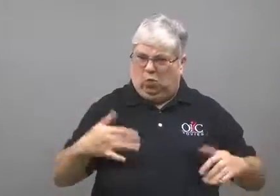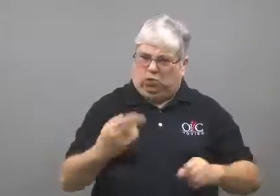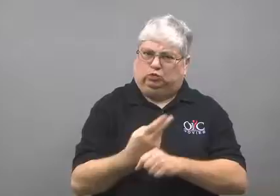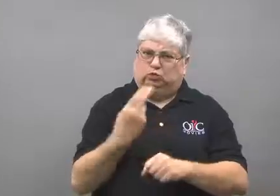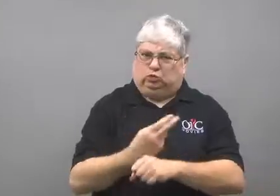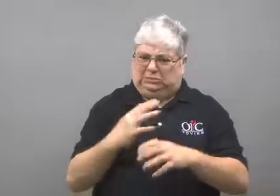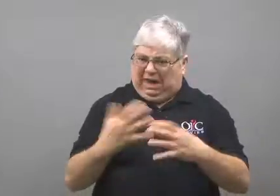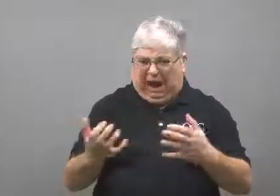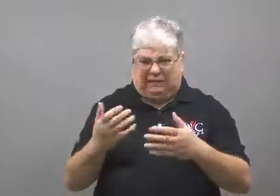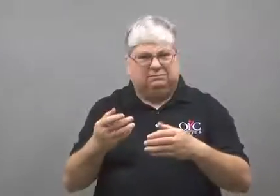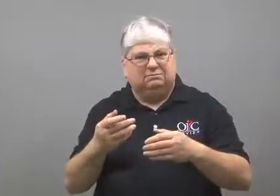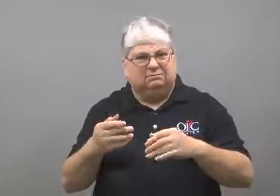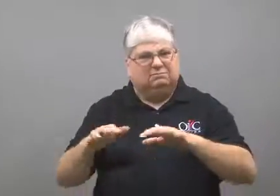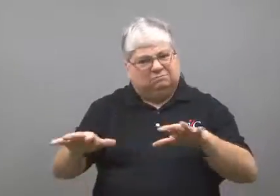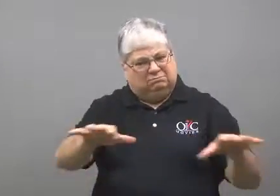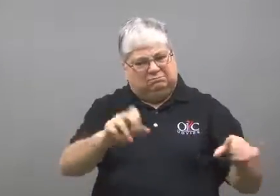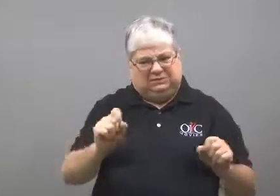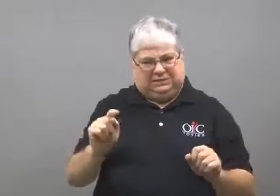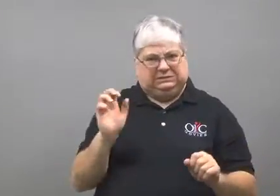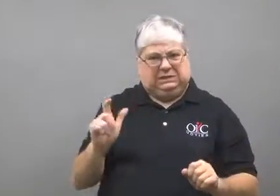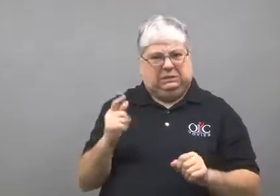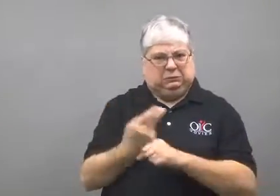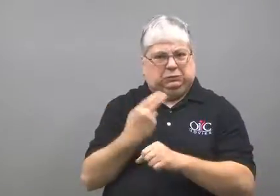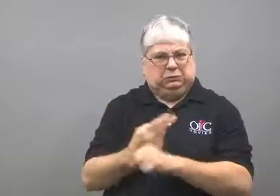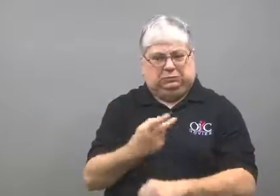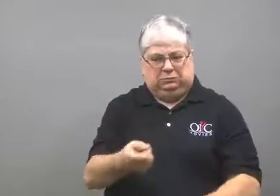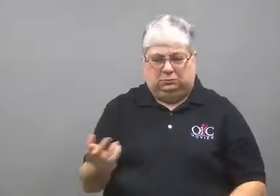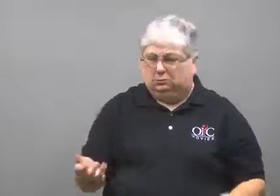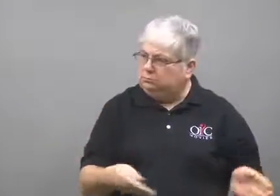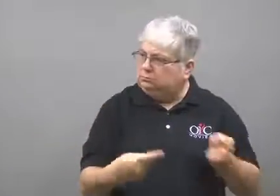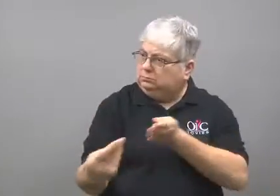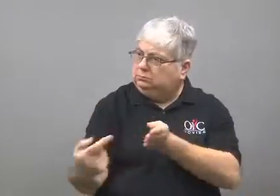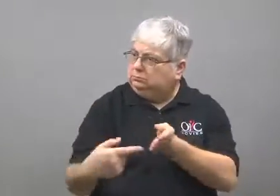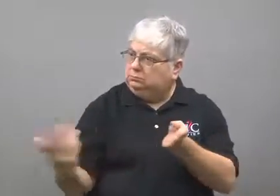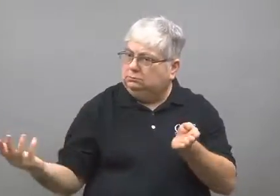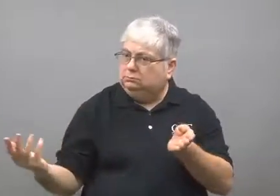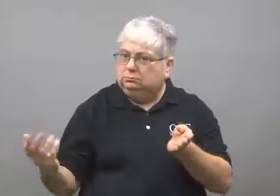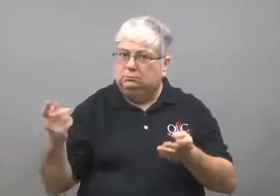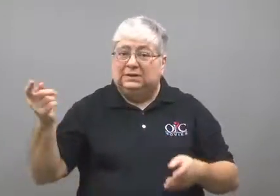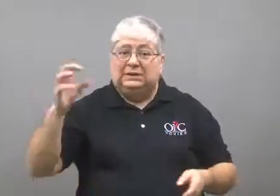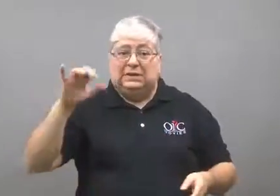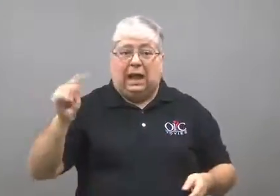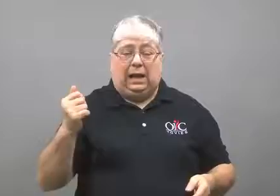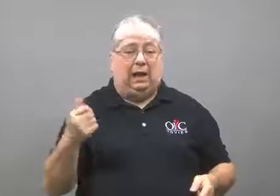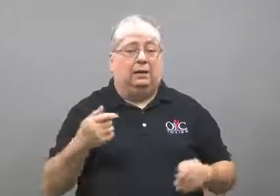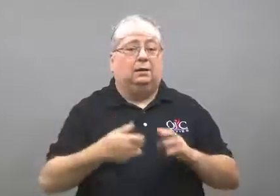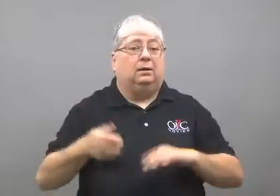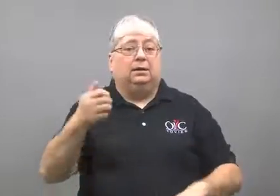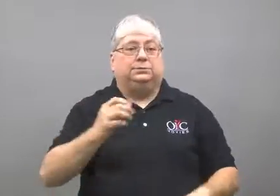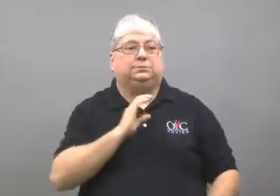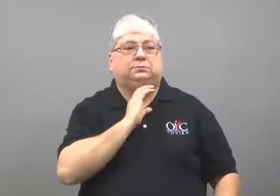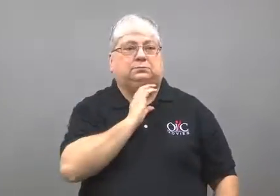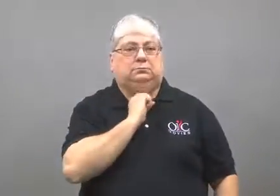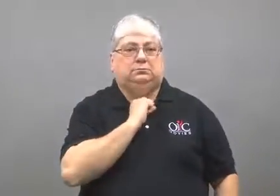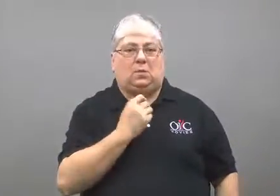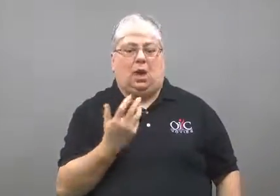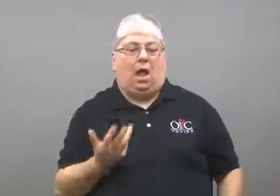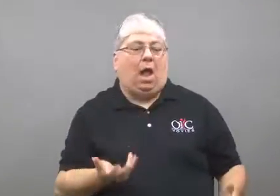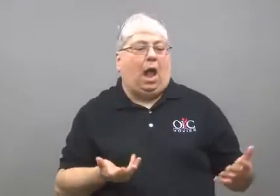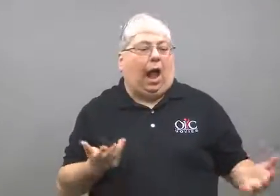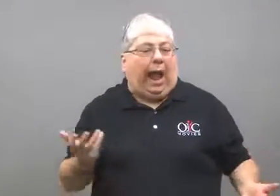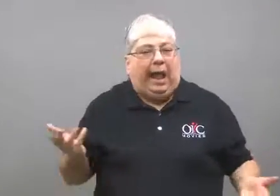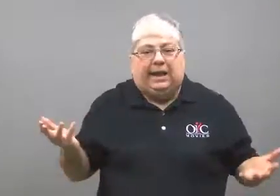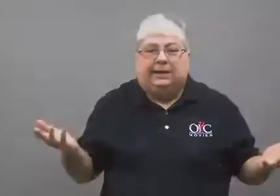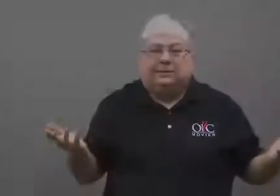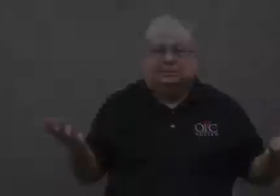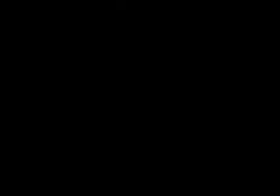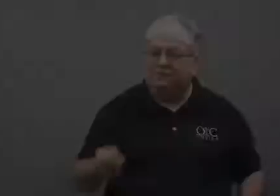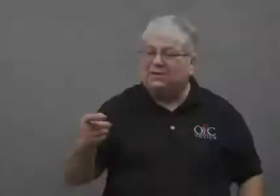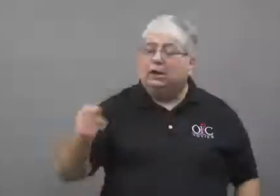It had obviously been well used.